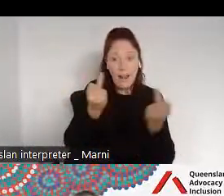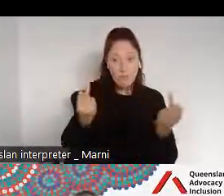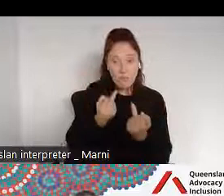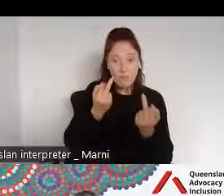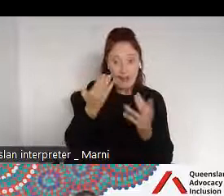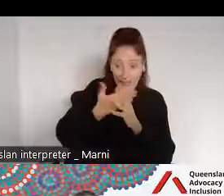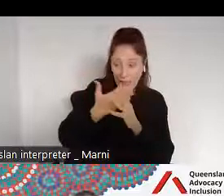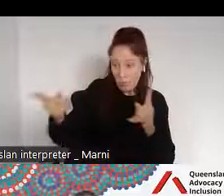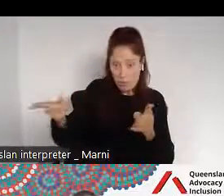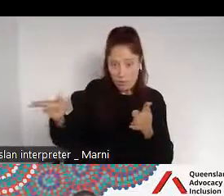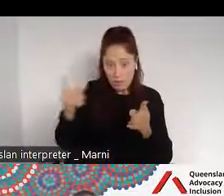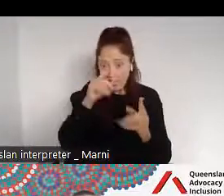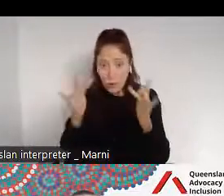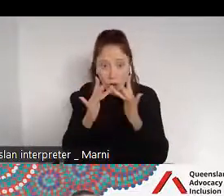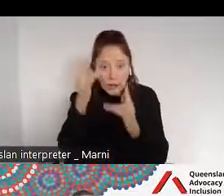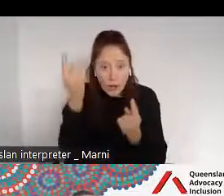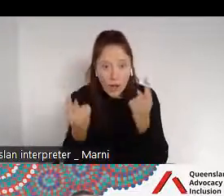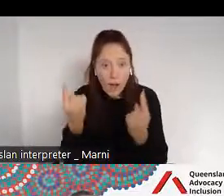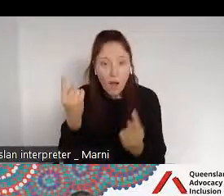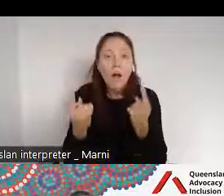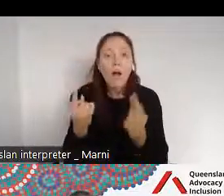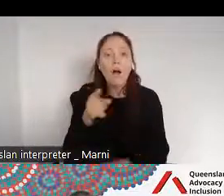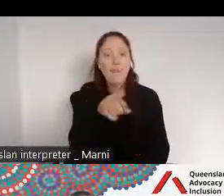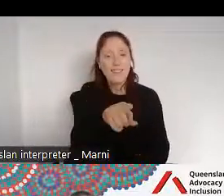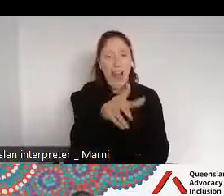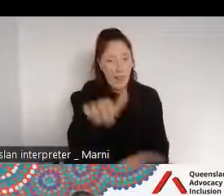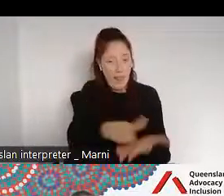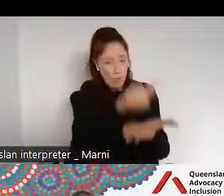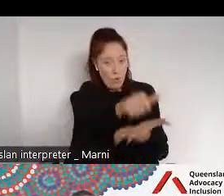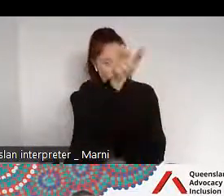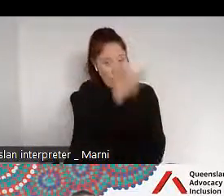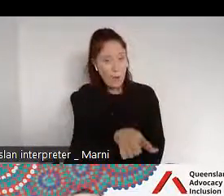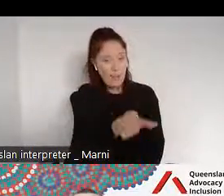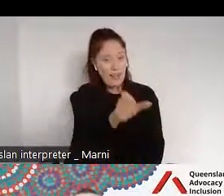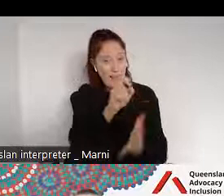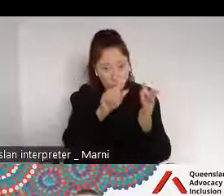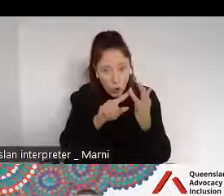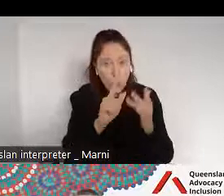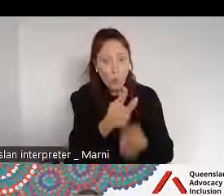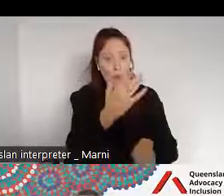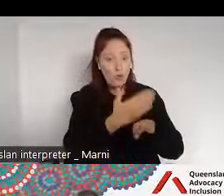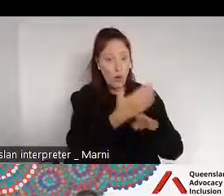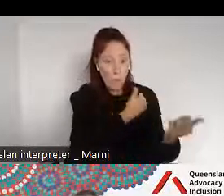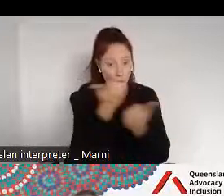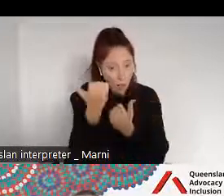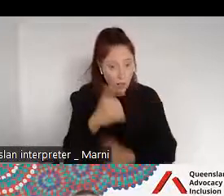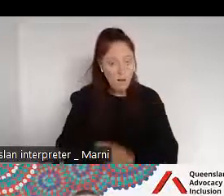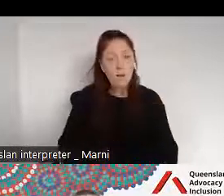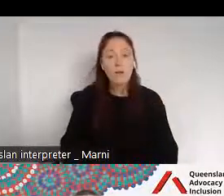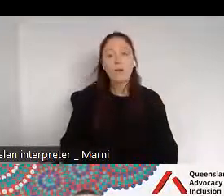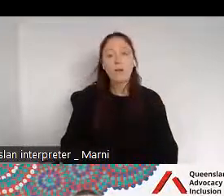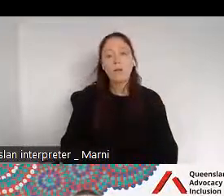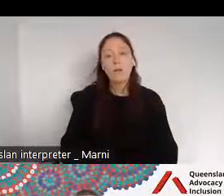whether or not the person appropriate and competent to perform the role. The tribunal